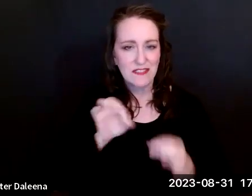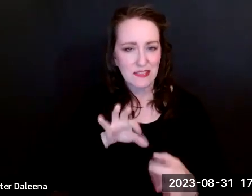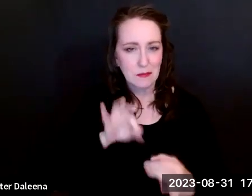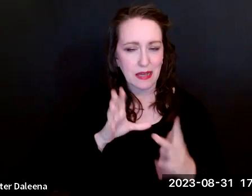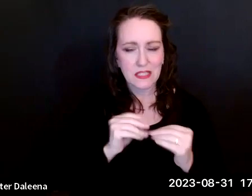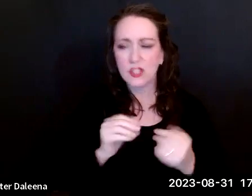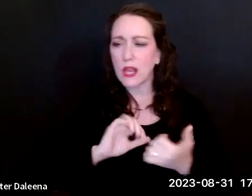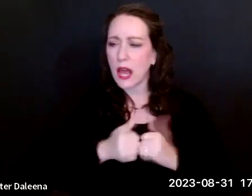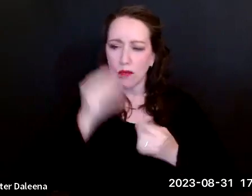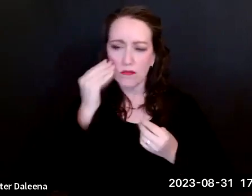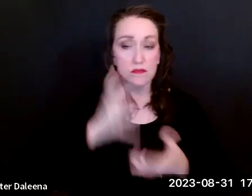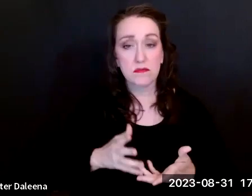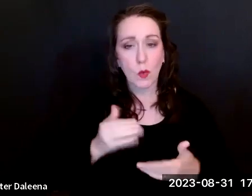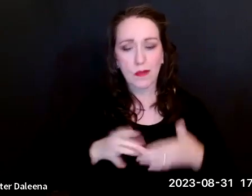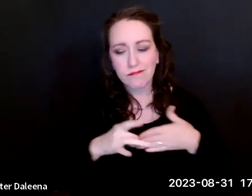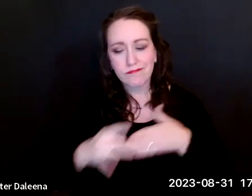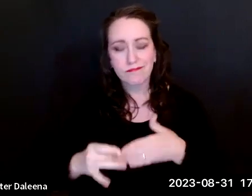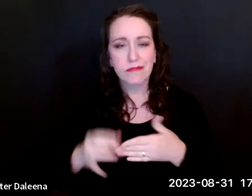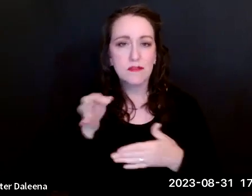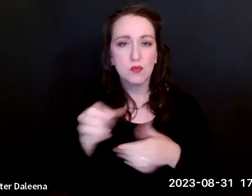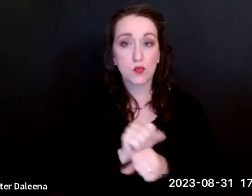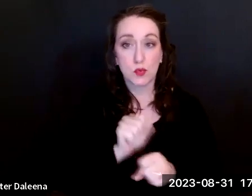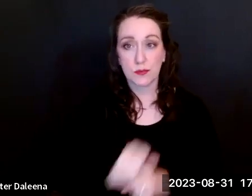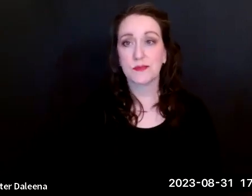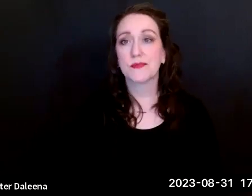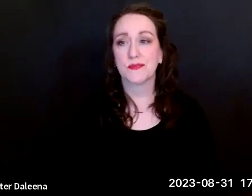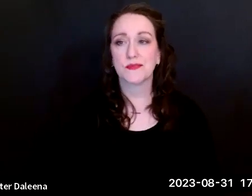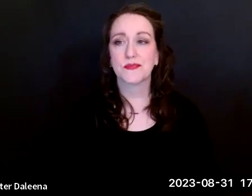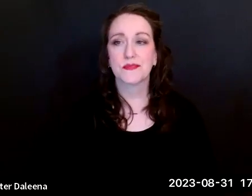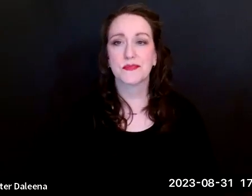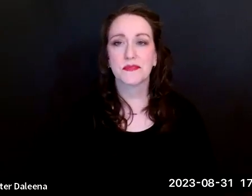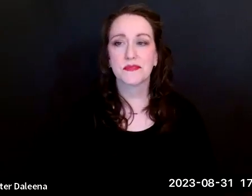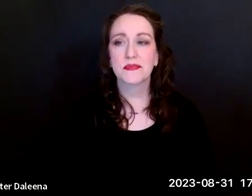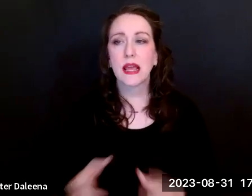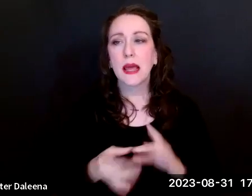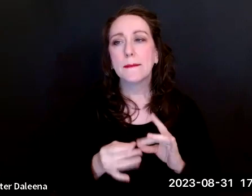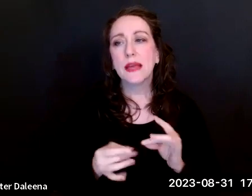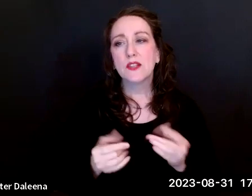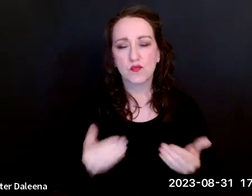the information we learned will guide our future work as we mentioned in our listening sessions